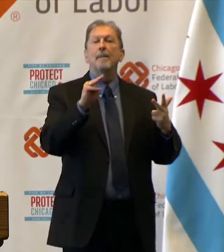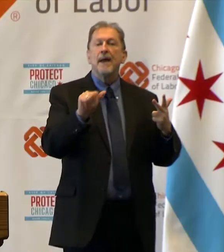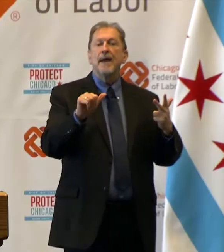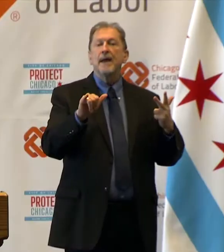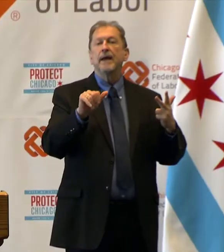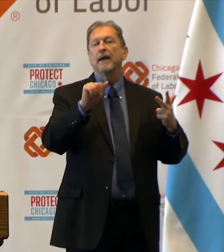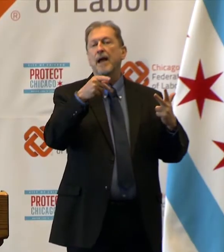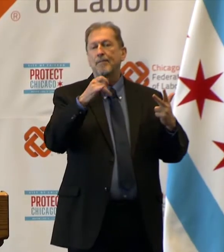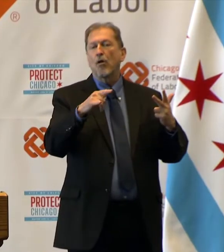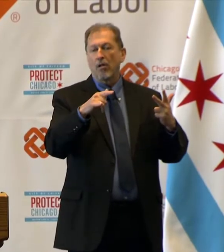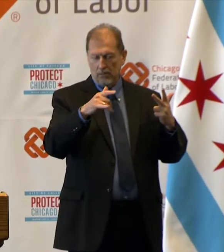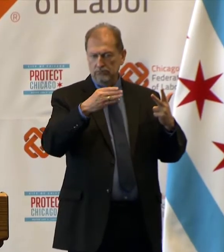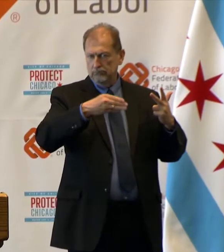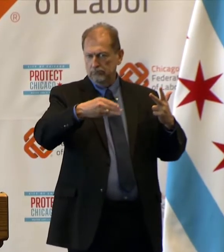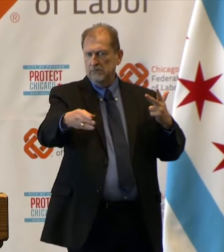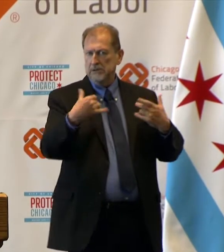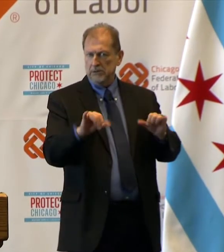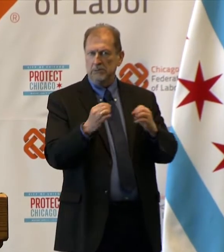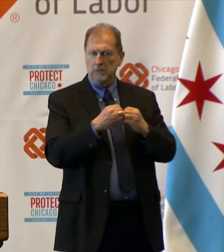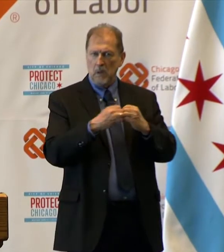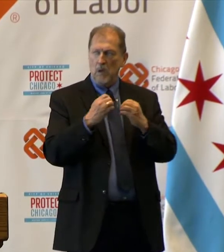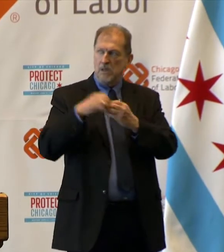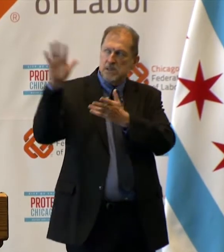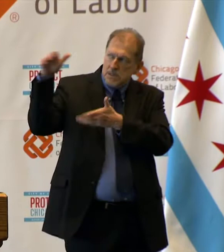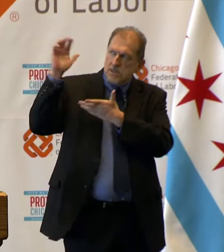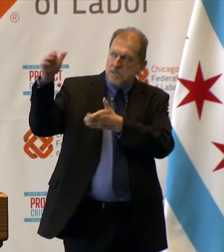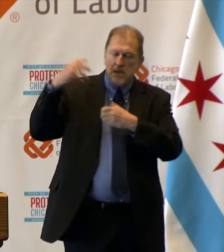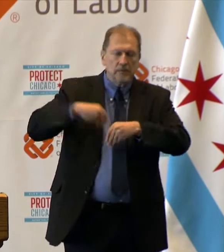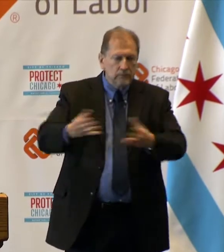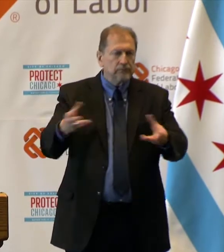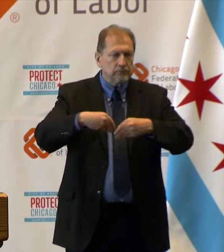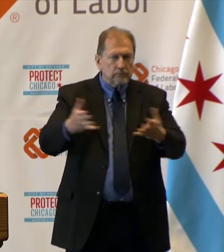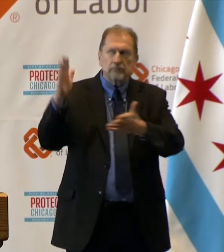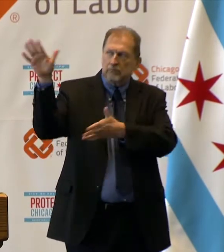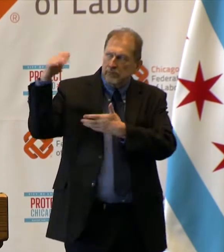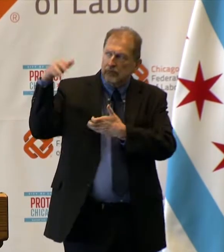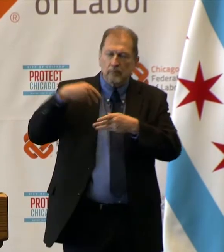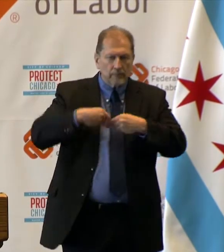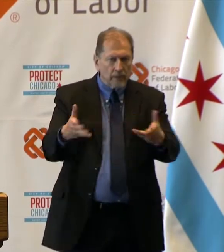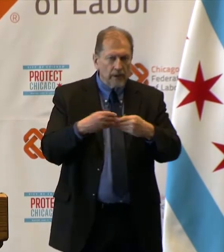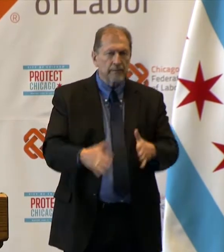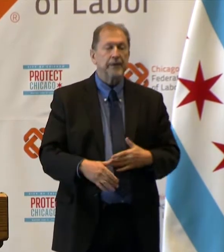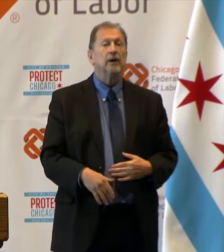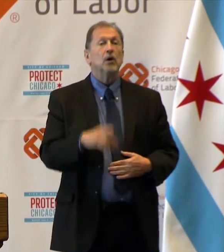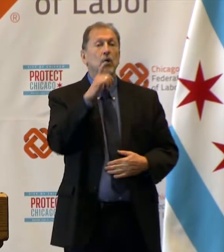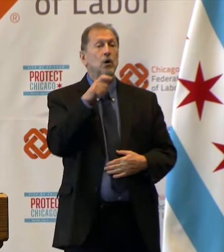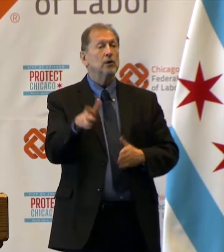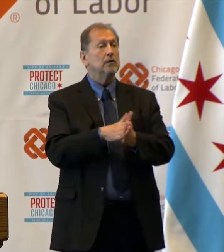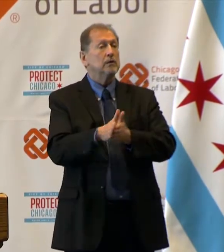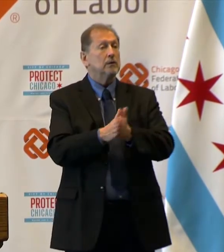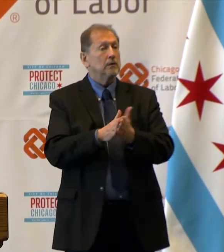MAY. CHICAGO...